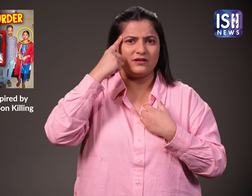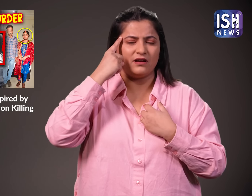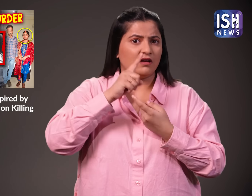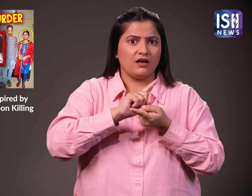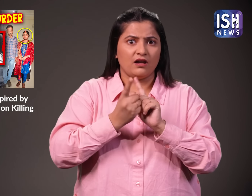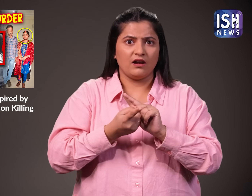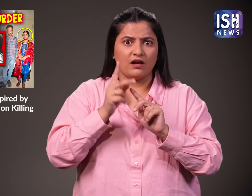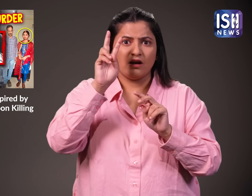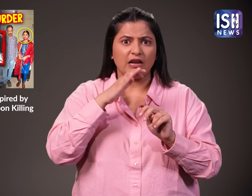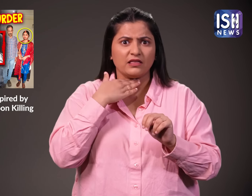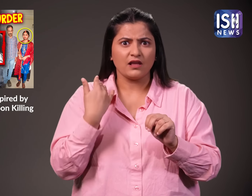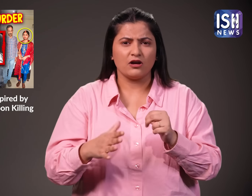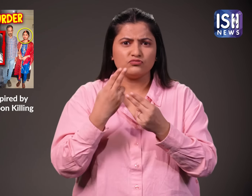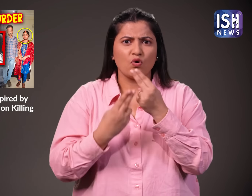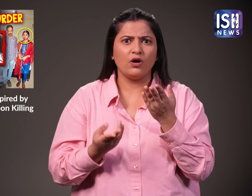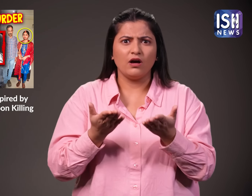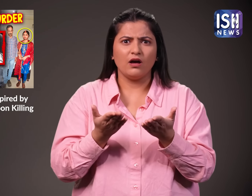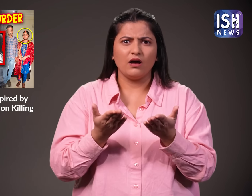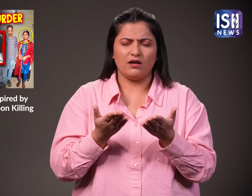But this wasn’t a happy union, it was a death trap.